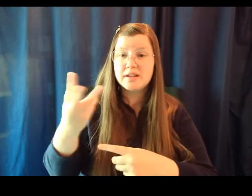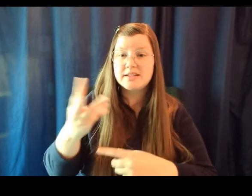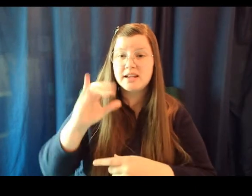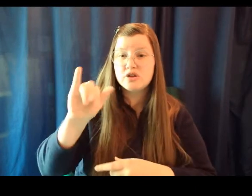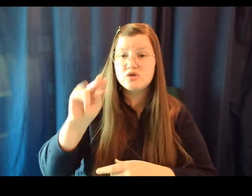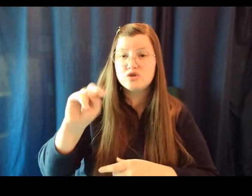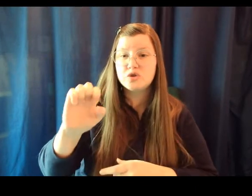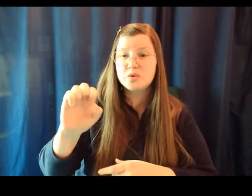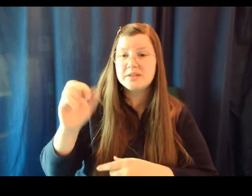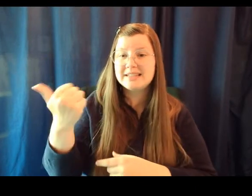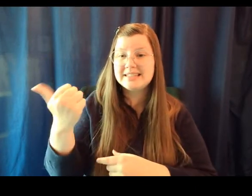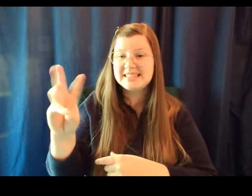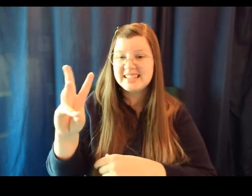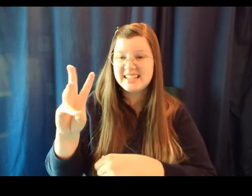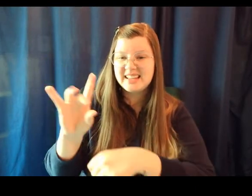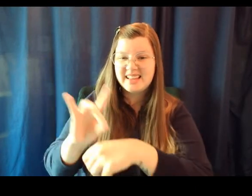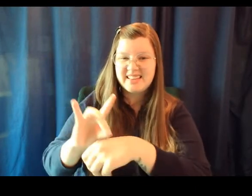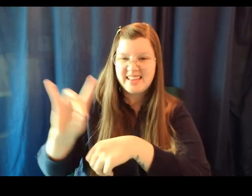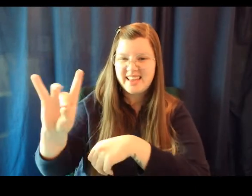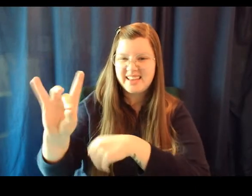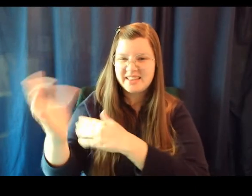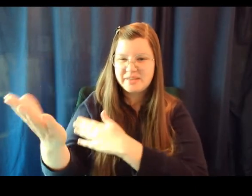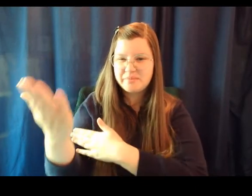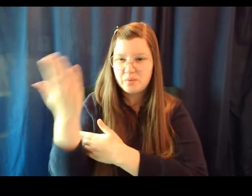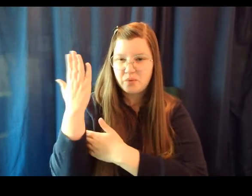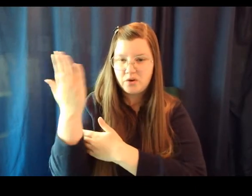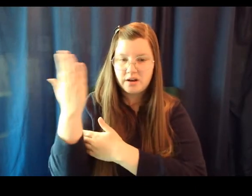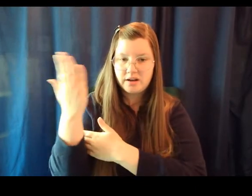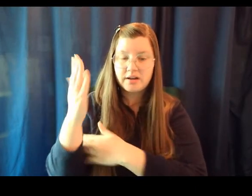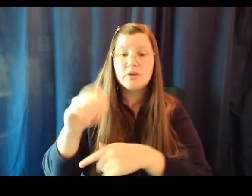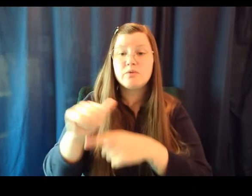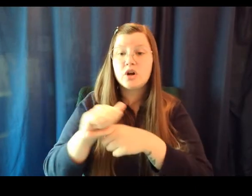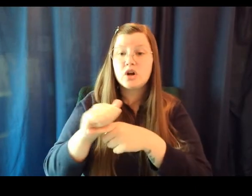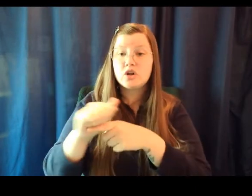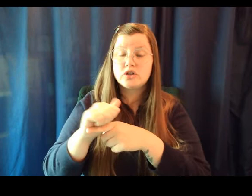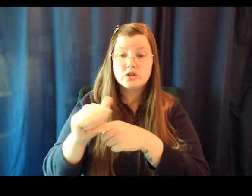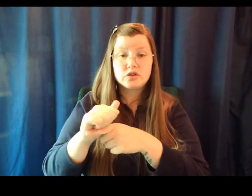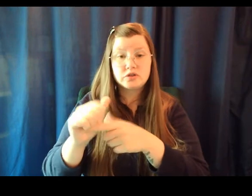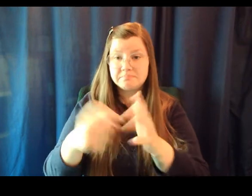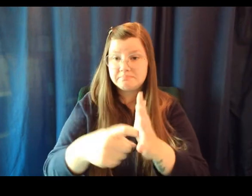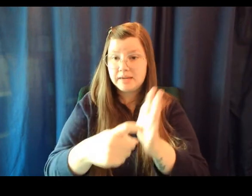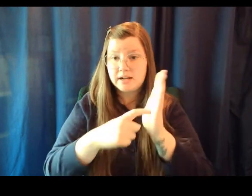Rehearsal is mandatory if you plan to participate in the commencement ceremony!